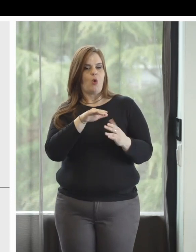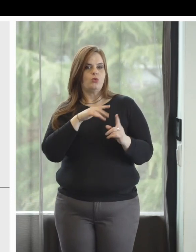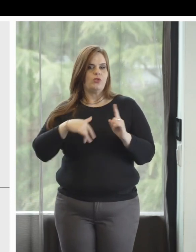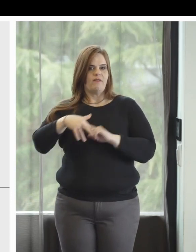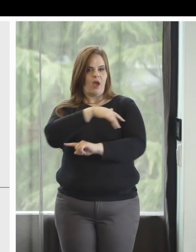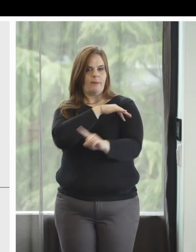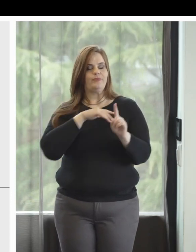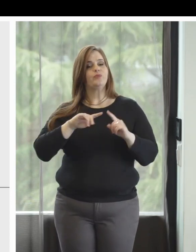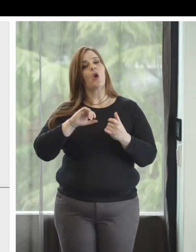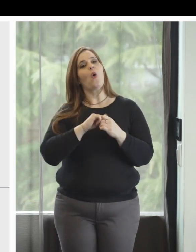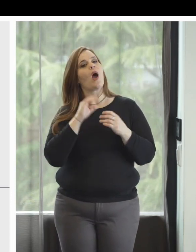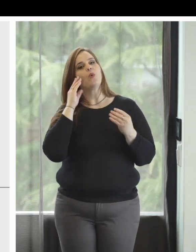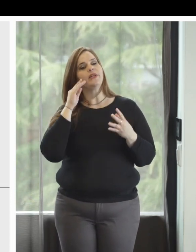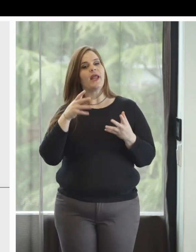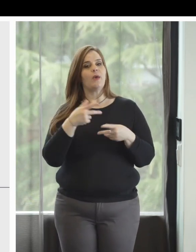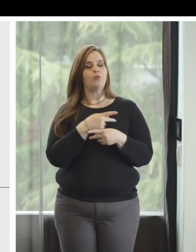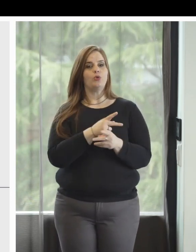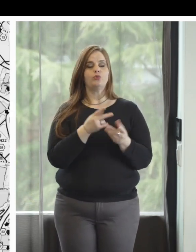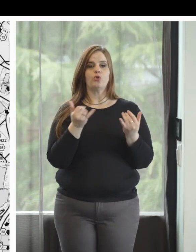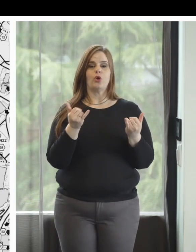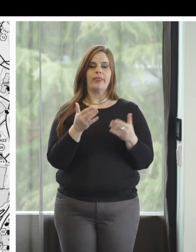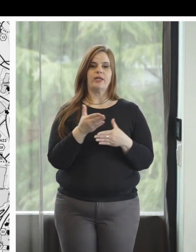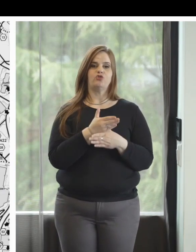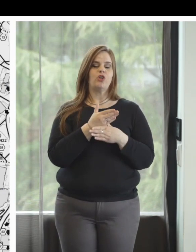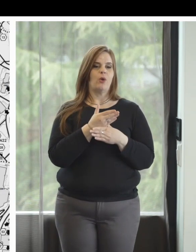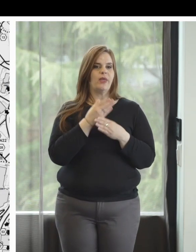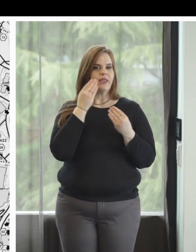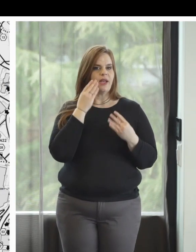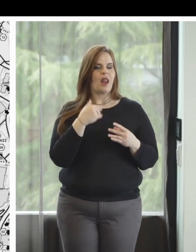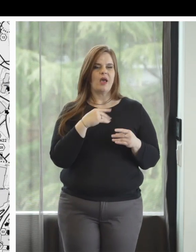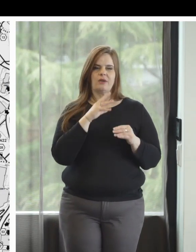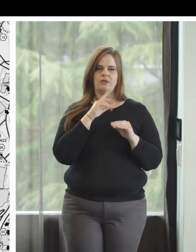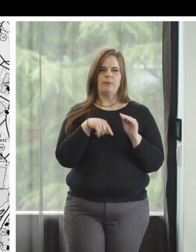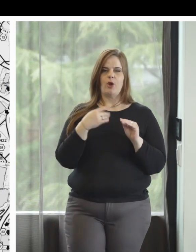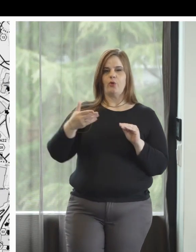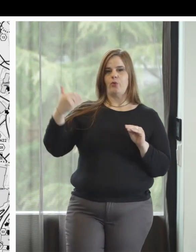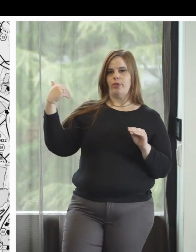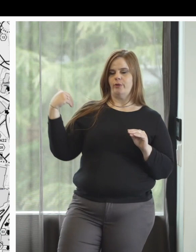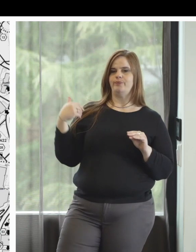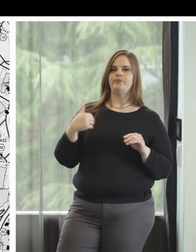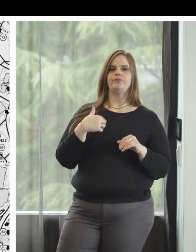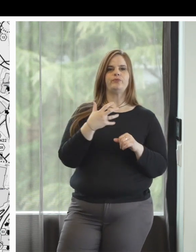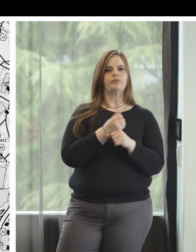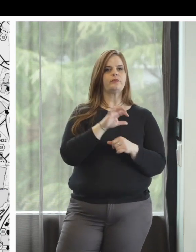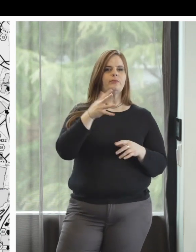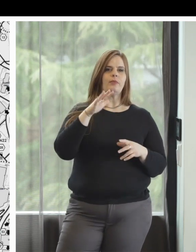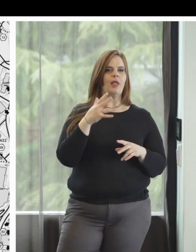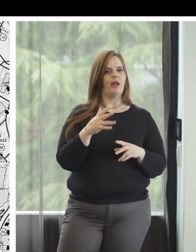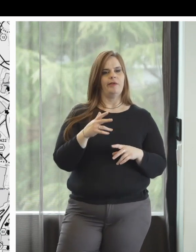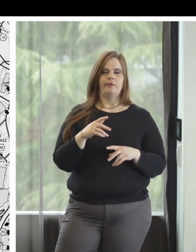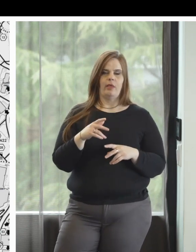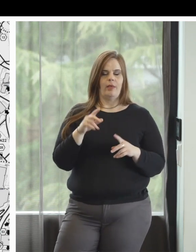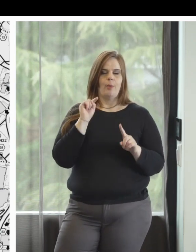data producer currently sharing the data I talked about that earlier I got this really somewhat useless map. There's a huge